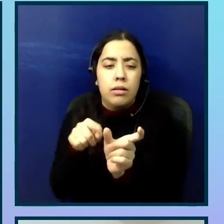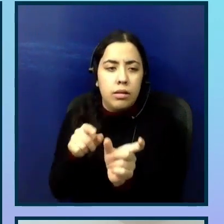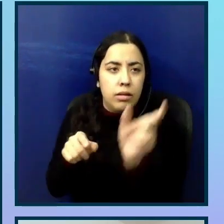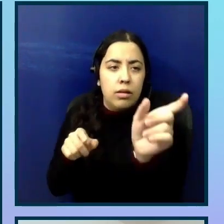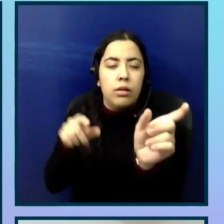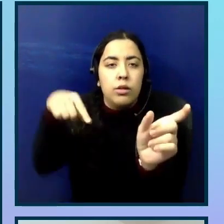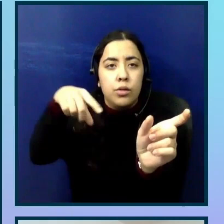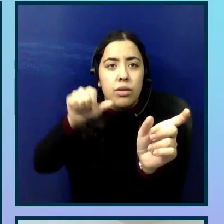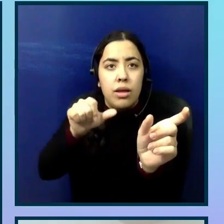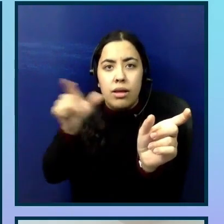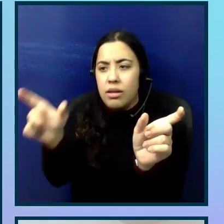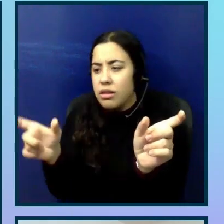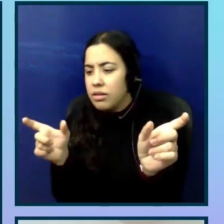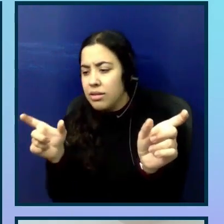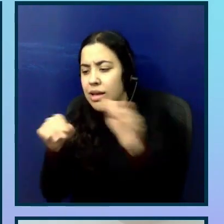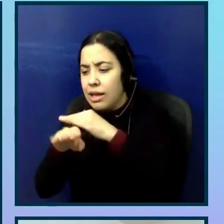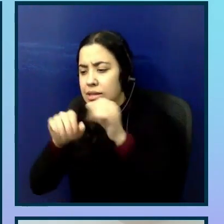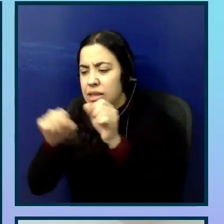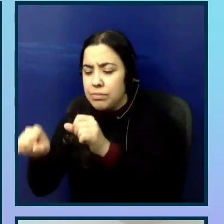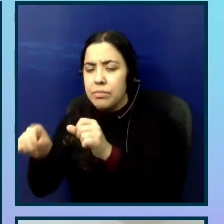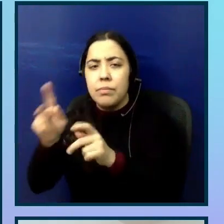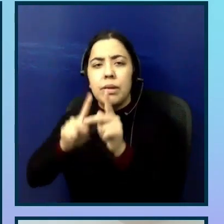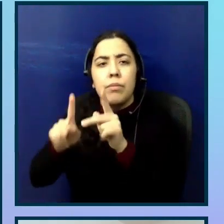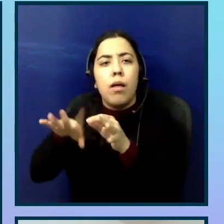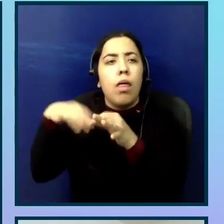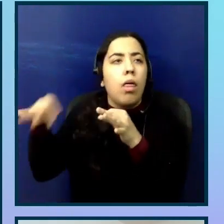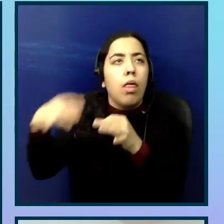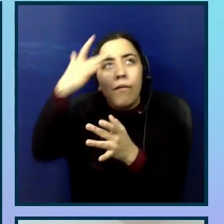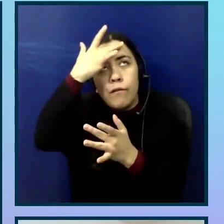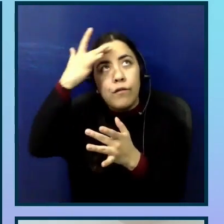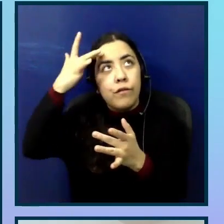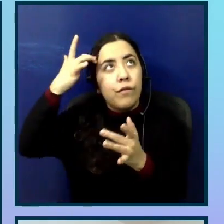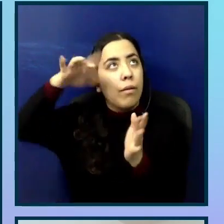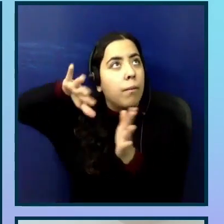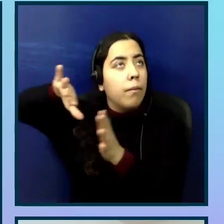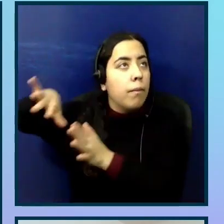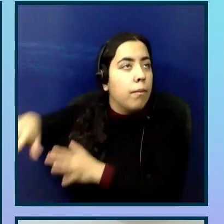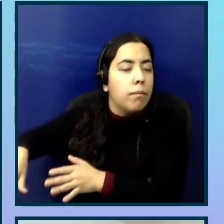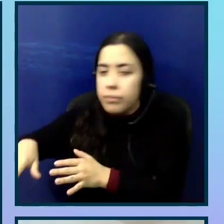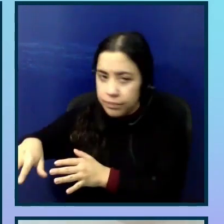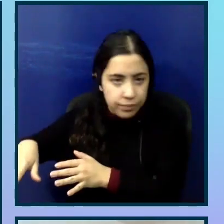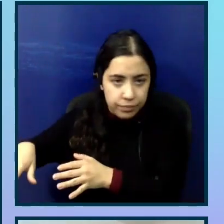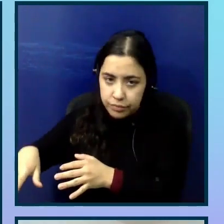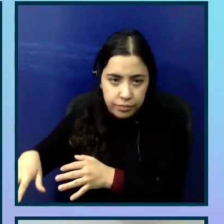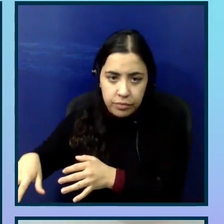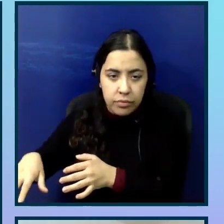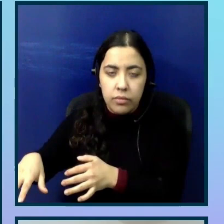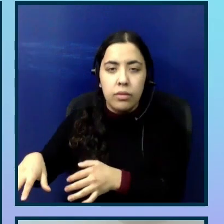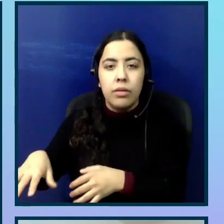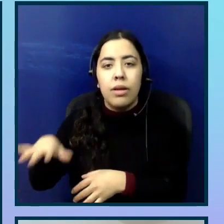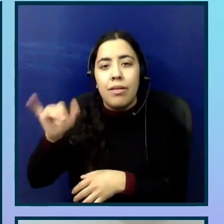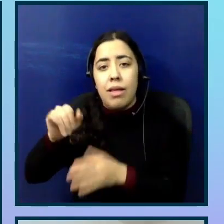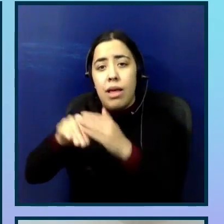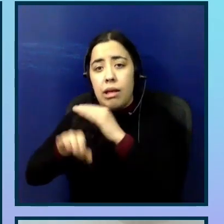would be backlogged and forgotten. It's important to not decouple accessibility from a task.